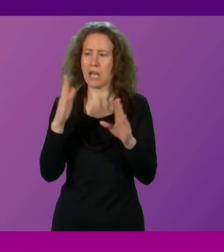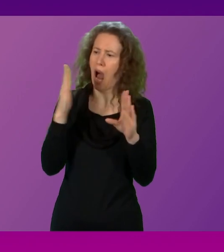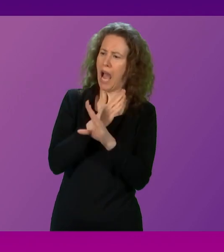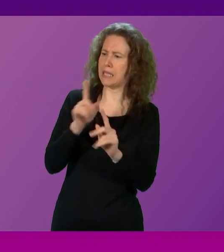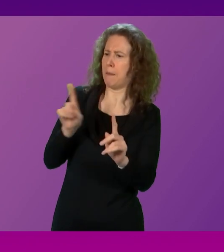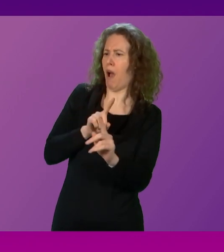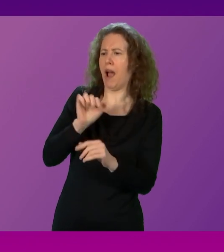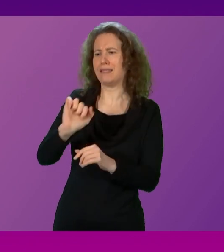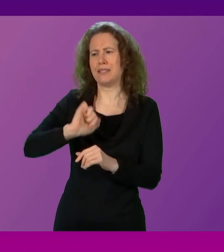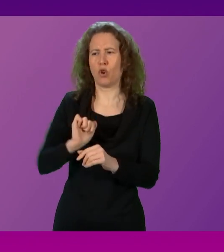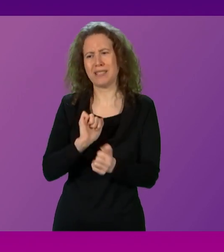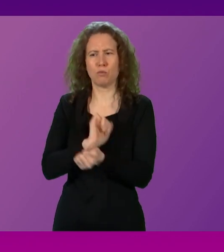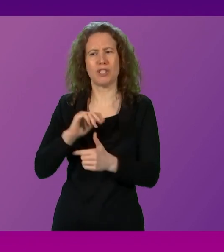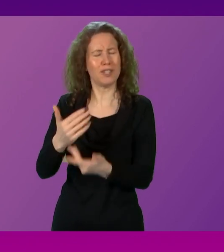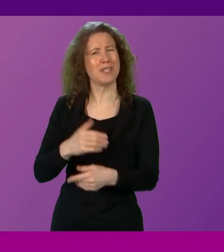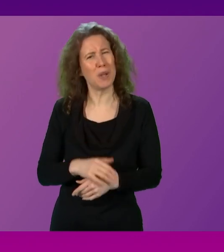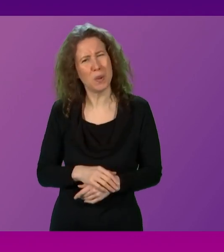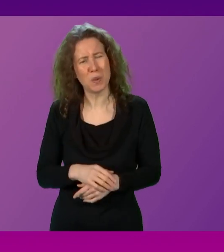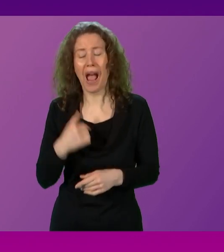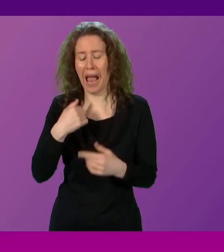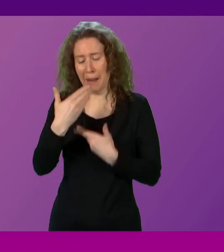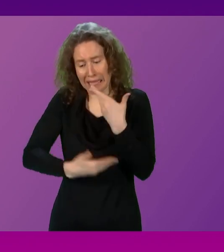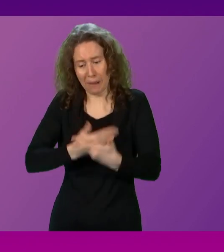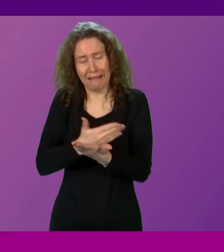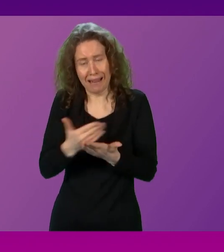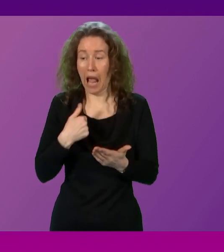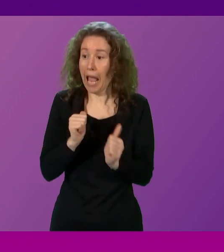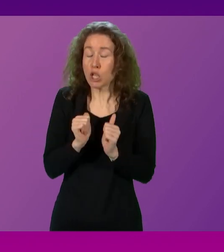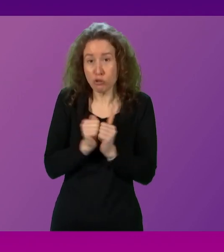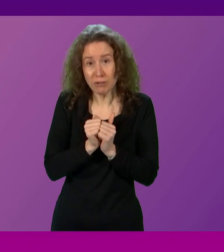I have set out very clearly that I agree with yesterday’s comments by